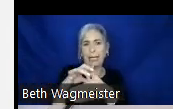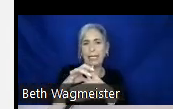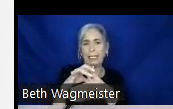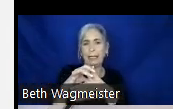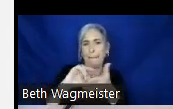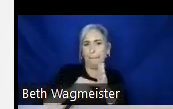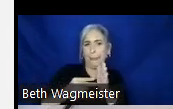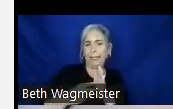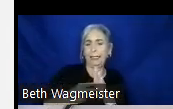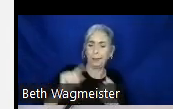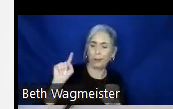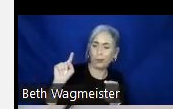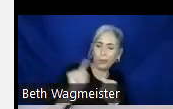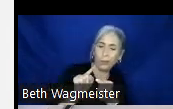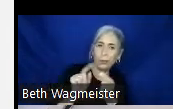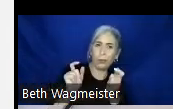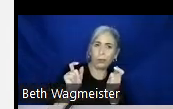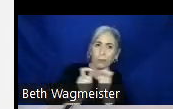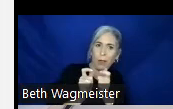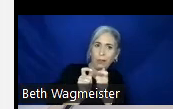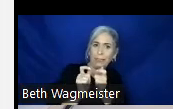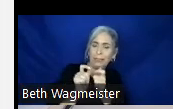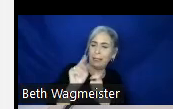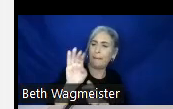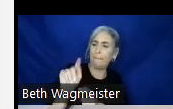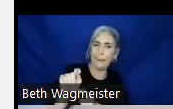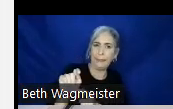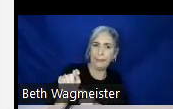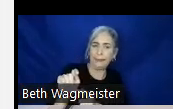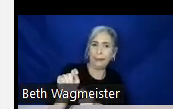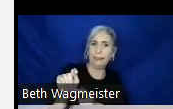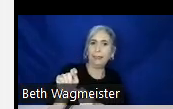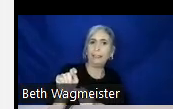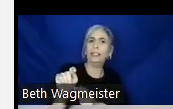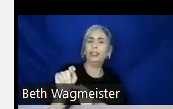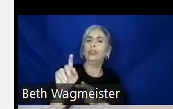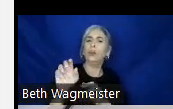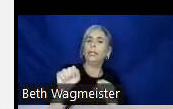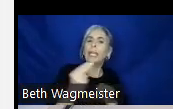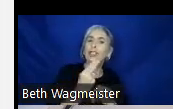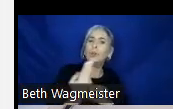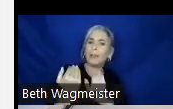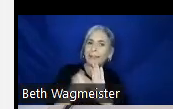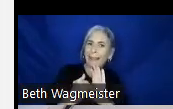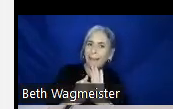that is reduced to the smallest possible bits. So that it can be reused. It is content basically